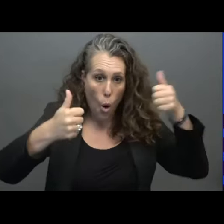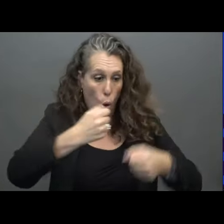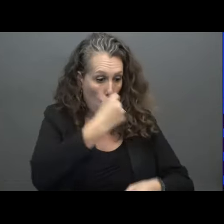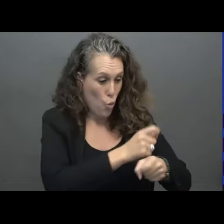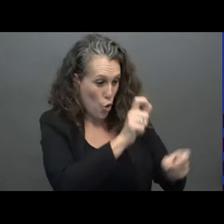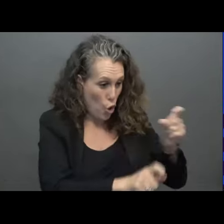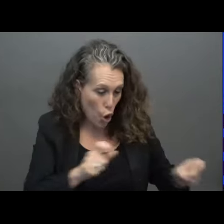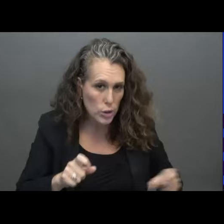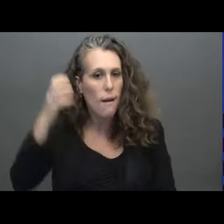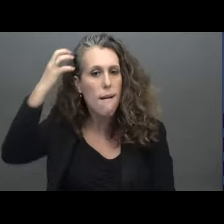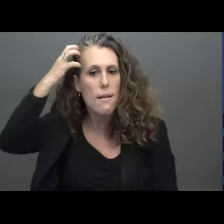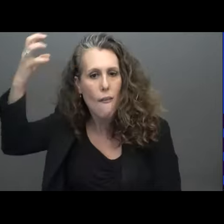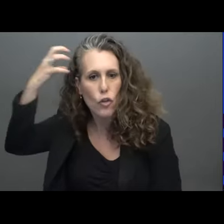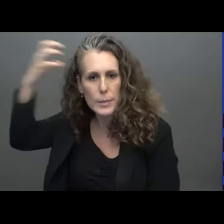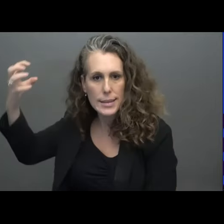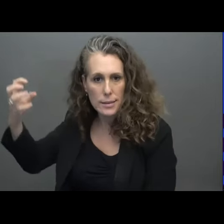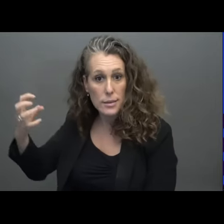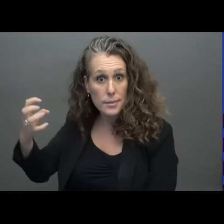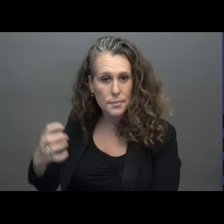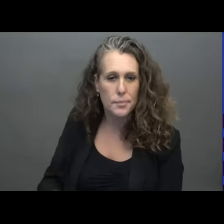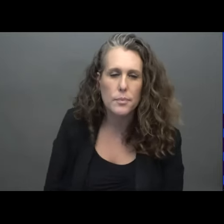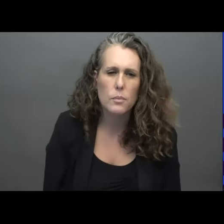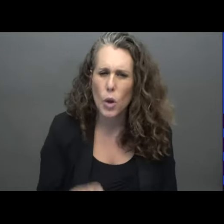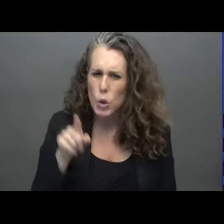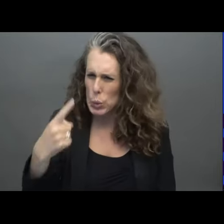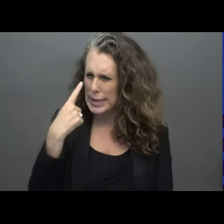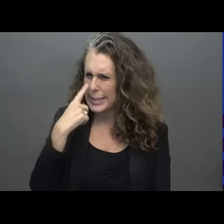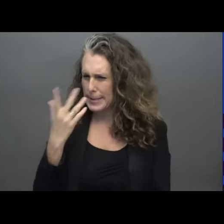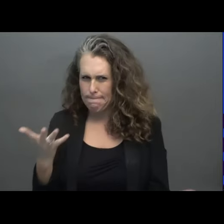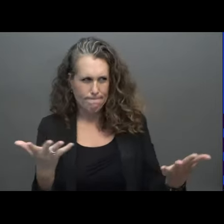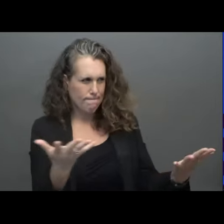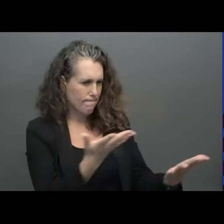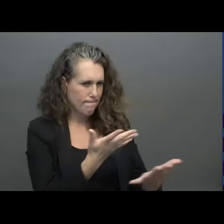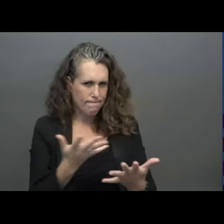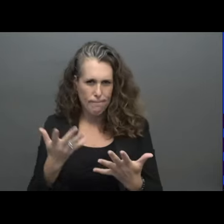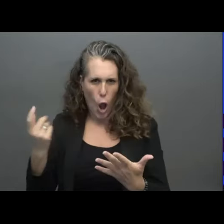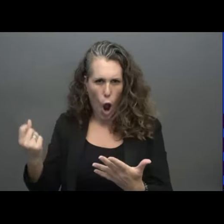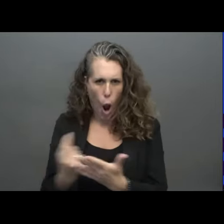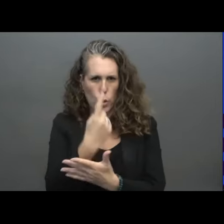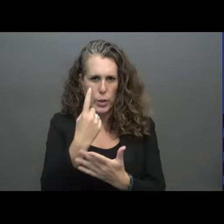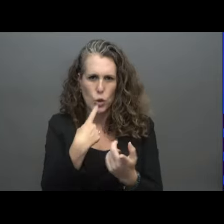16:05:40 Where do you see opportunities in promoting disability inclusion in social dialogue.